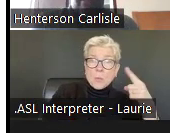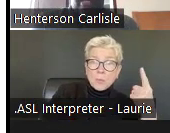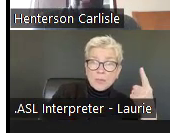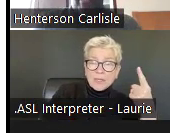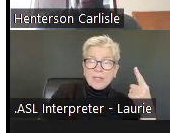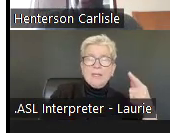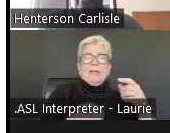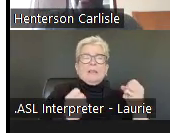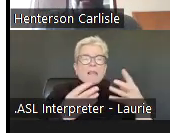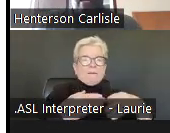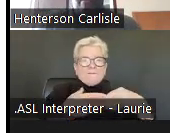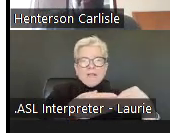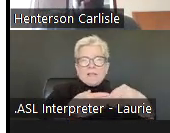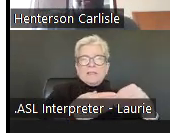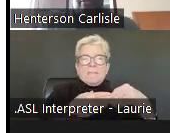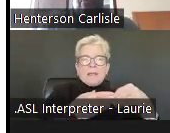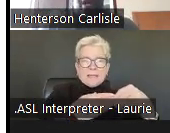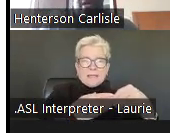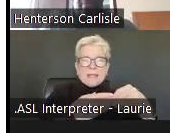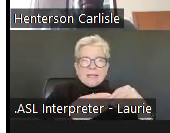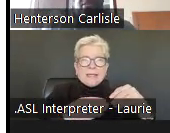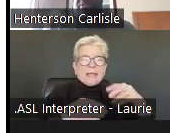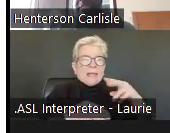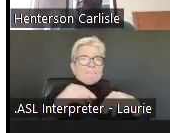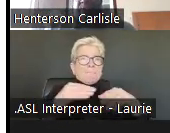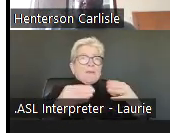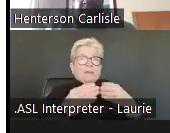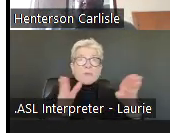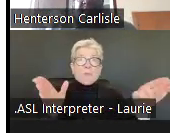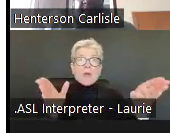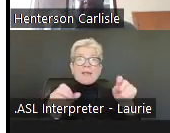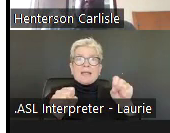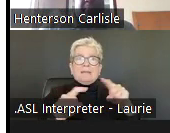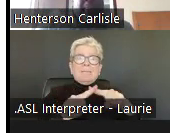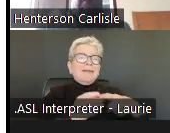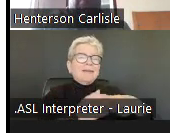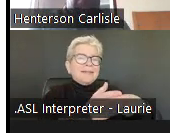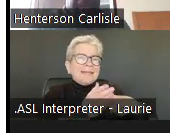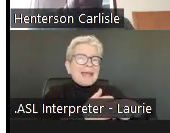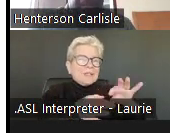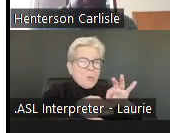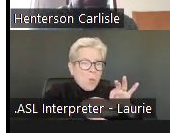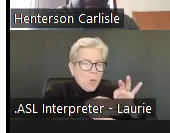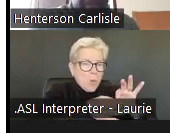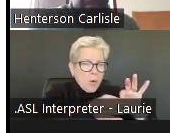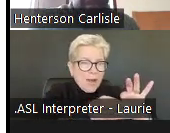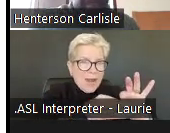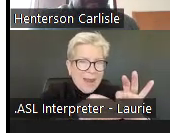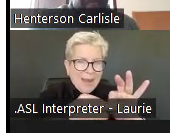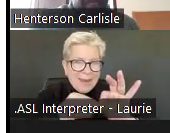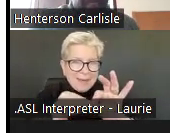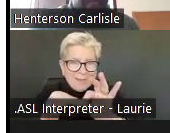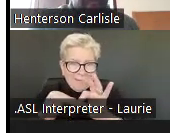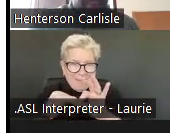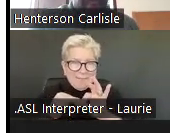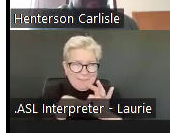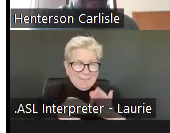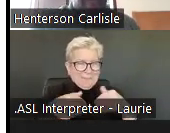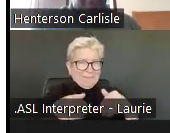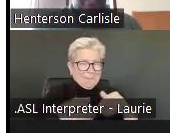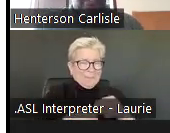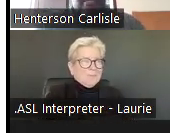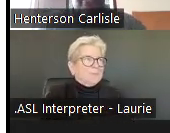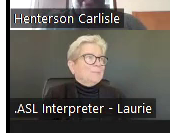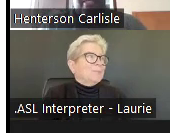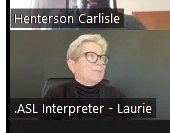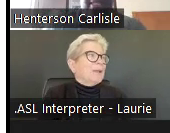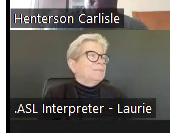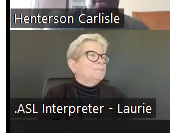flexibility in the building wide but it also takes coordination; and then thinking about